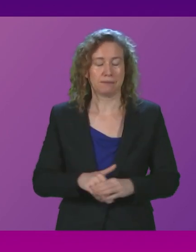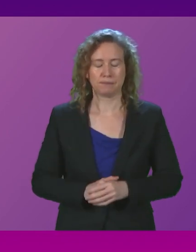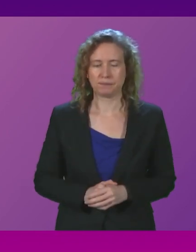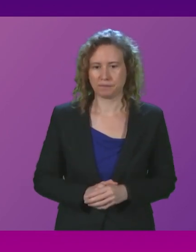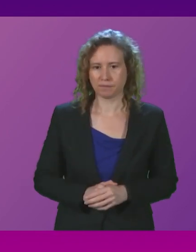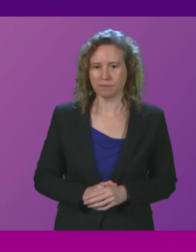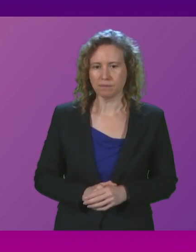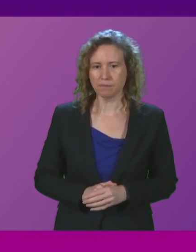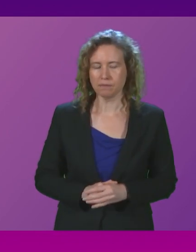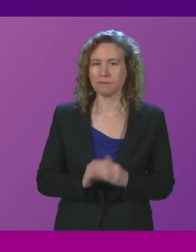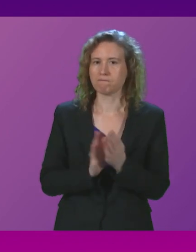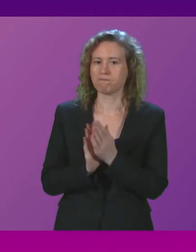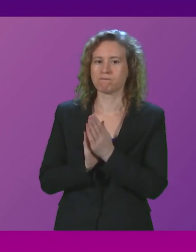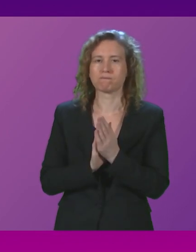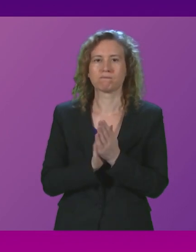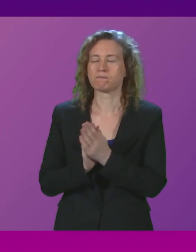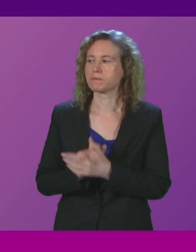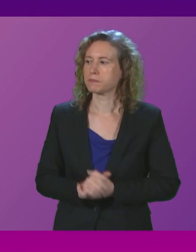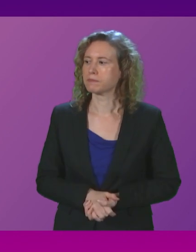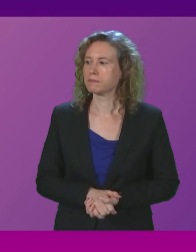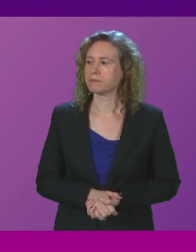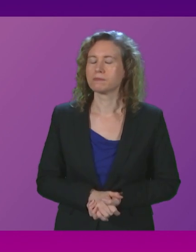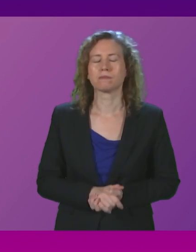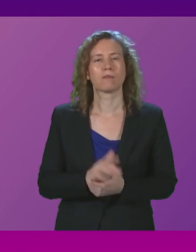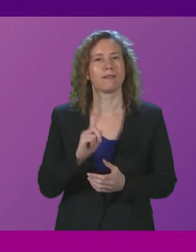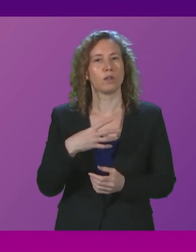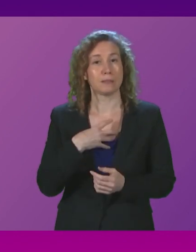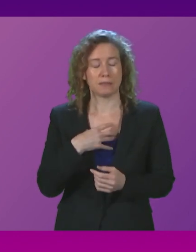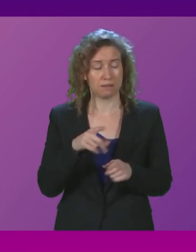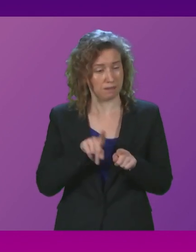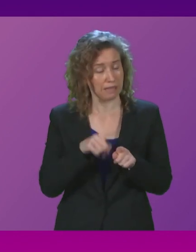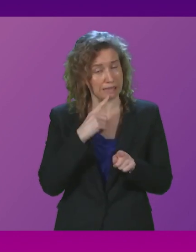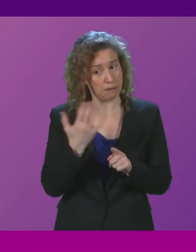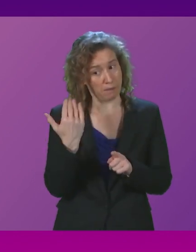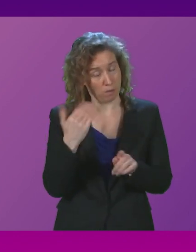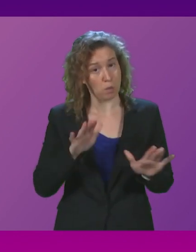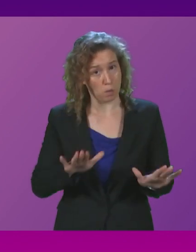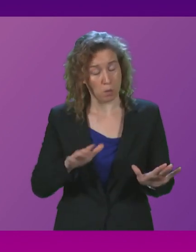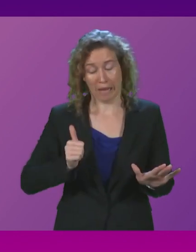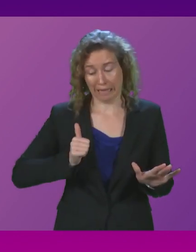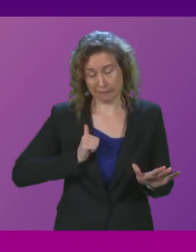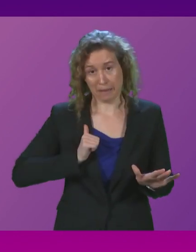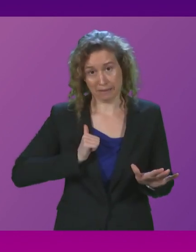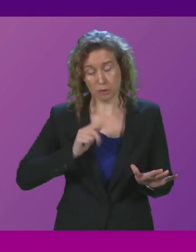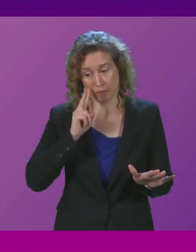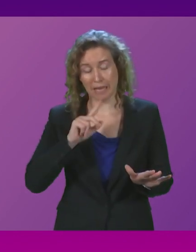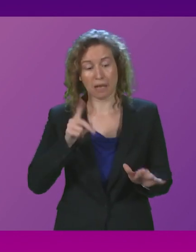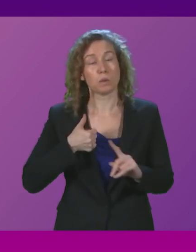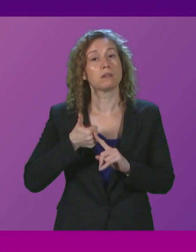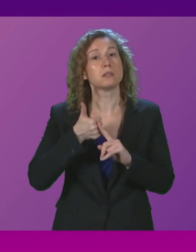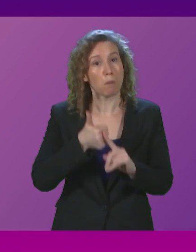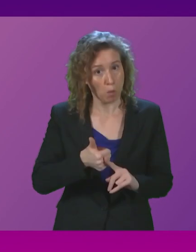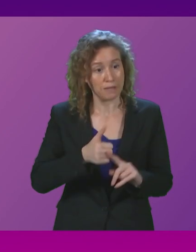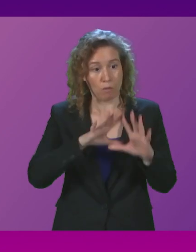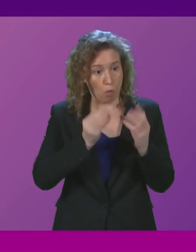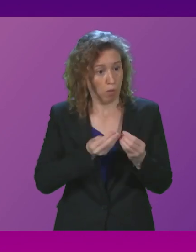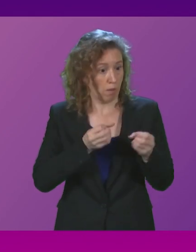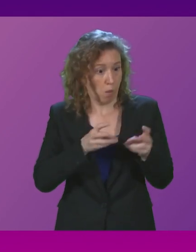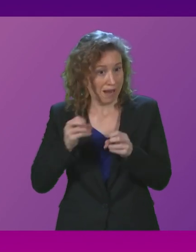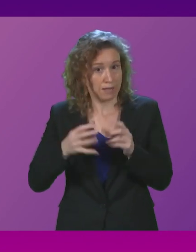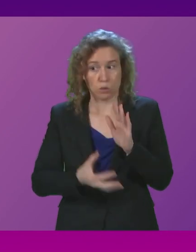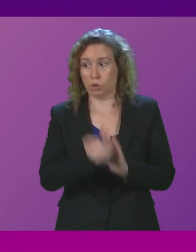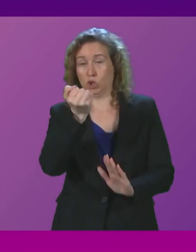As I said, we expect to see, and we are supporting what it will take to deliver, immediate improvements